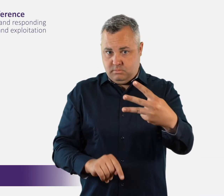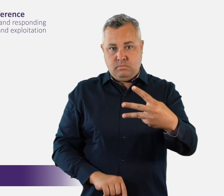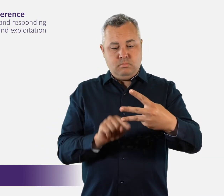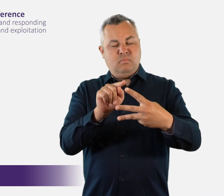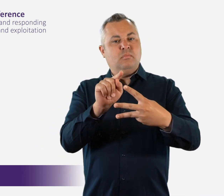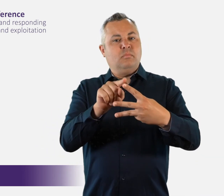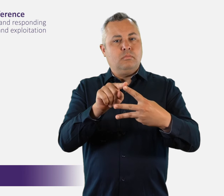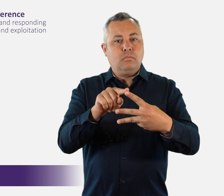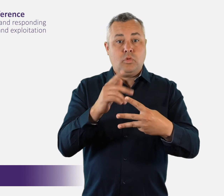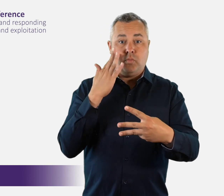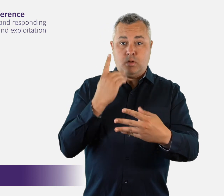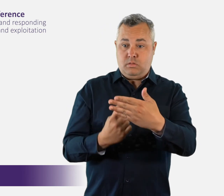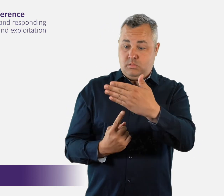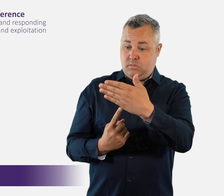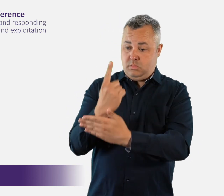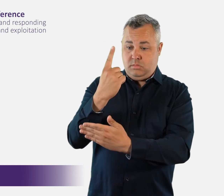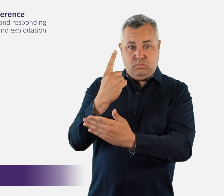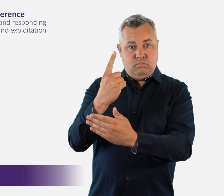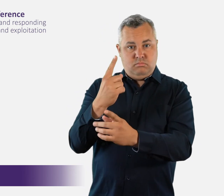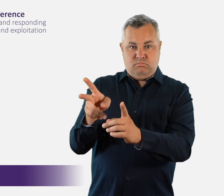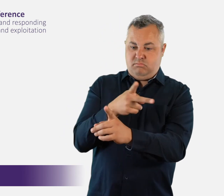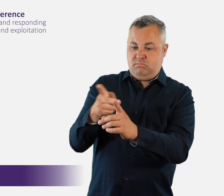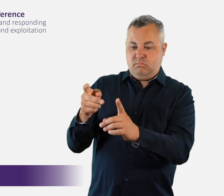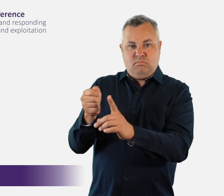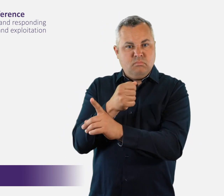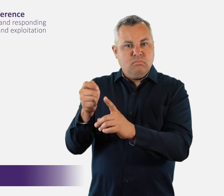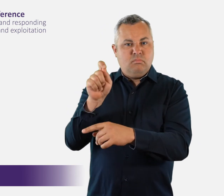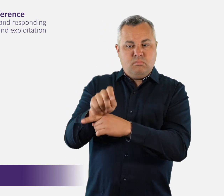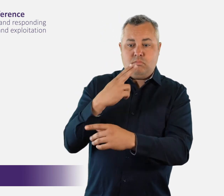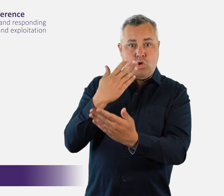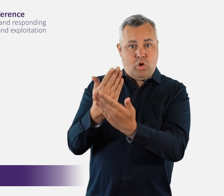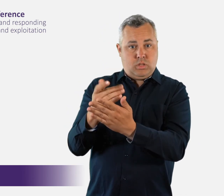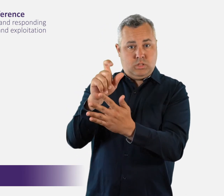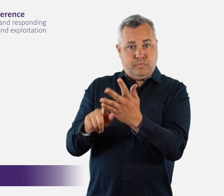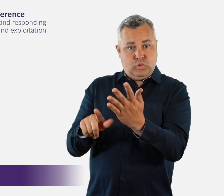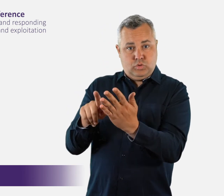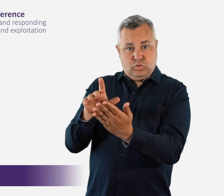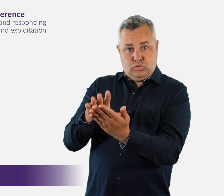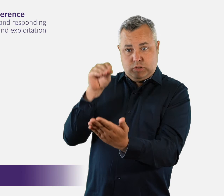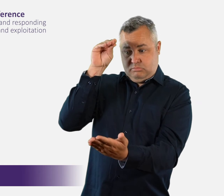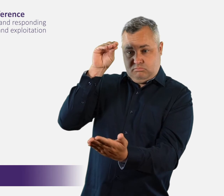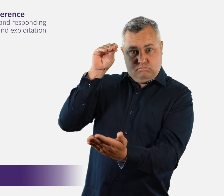(i) the mechanisms available to students with disability and their parents or guardians to identify,